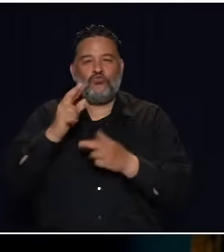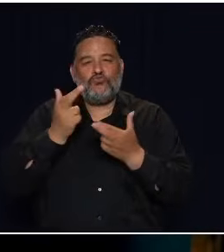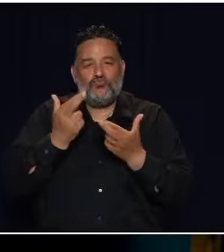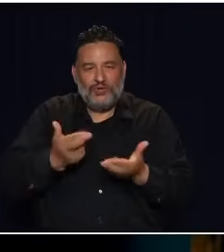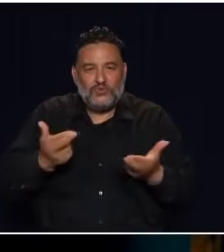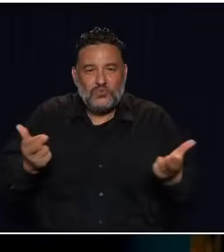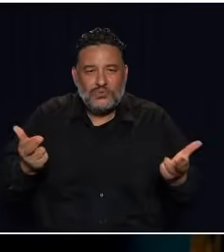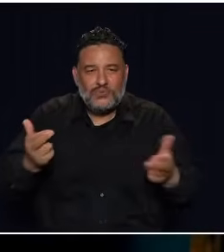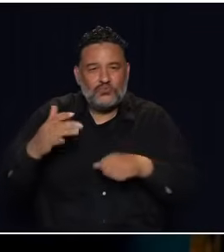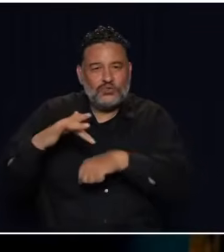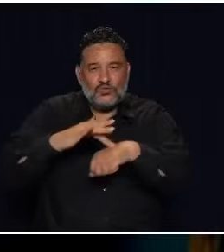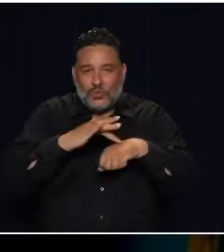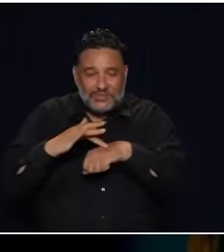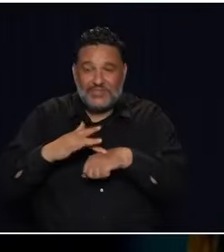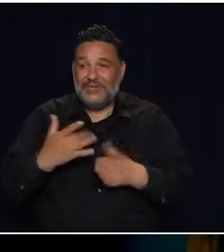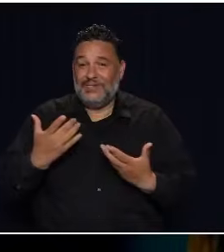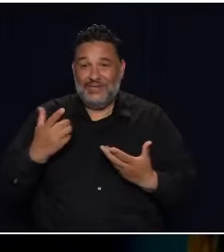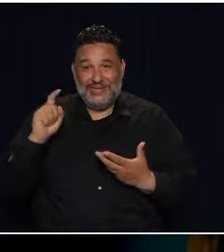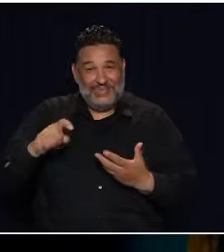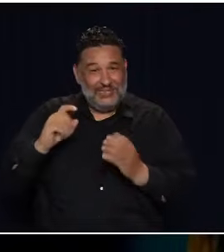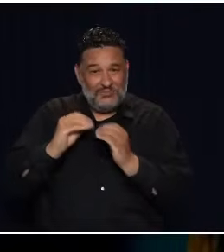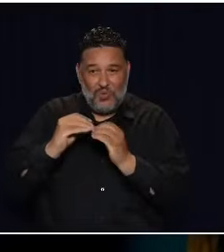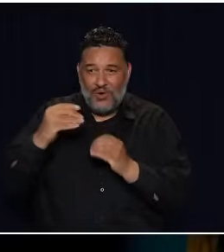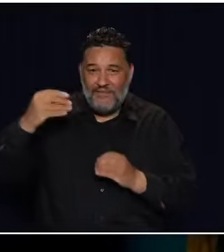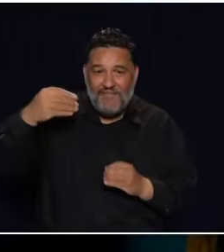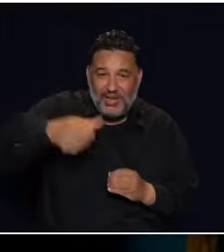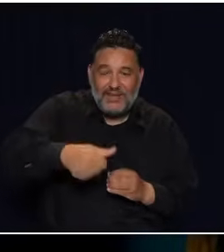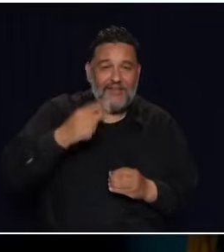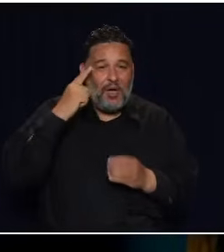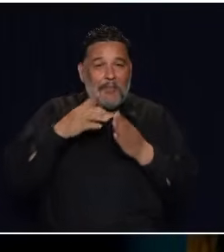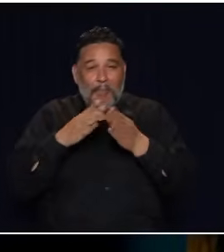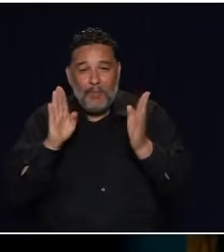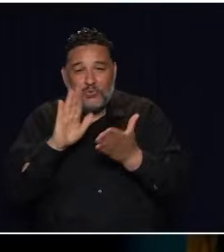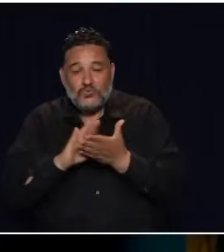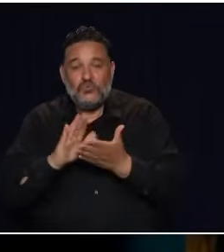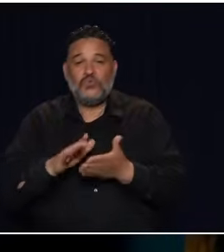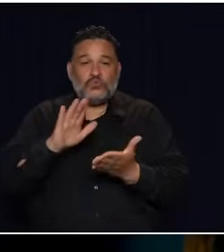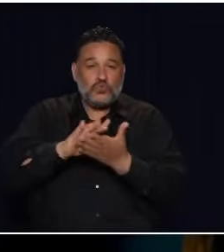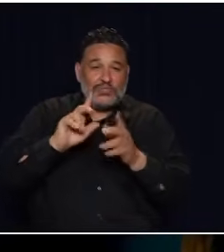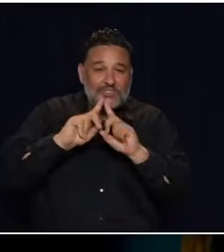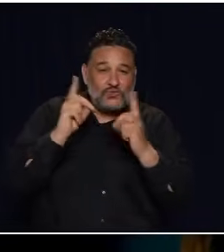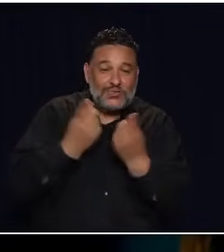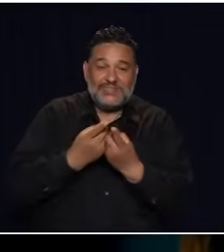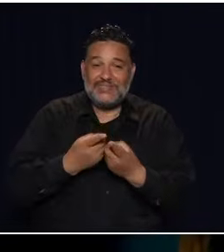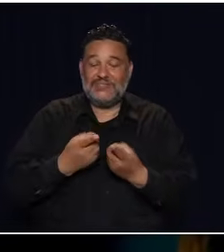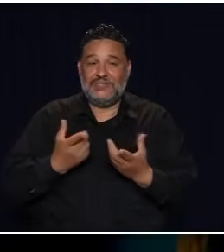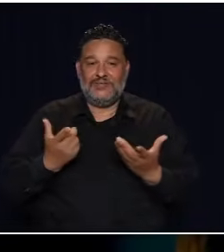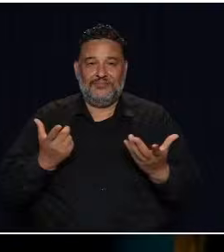ARE INTERESTED IN BETTER PAY, BUT THEY NEED MORE RESOURCES. WITHOUT EQUITABLE FUNDING FOR